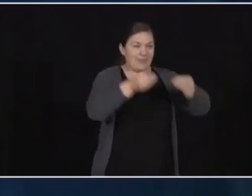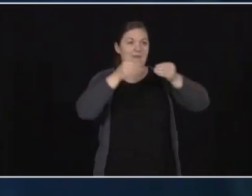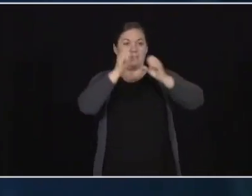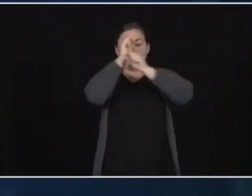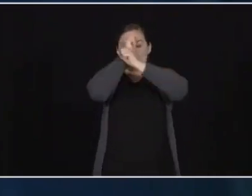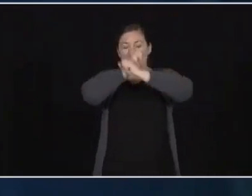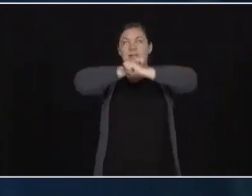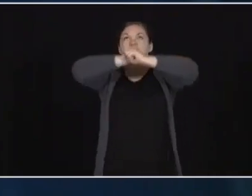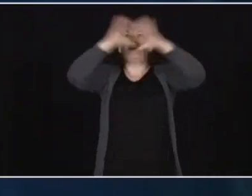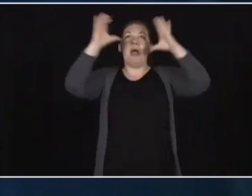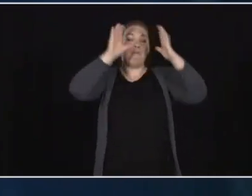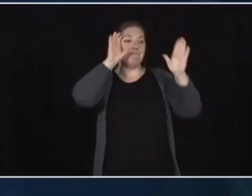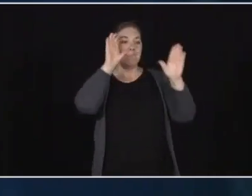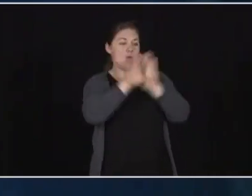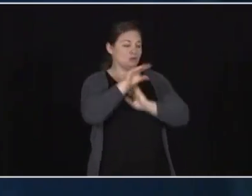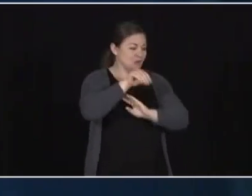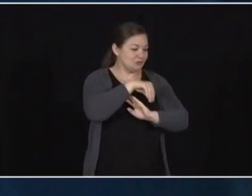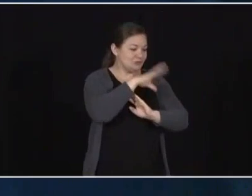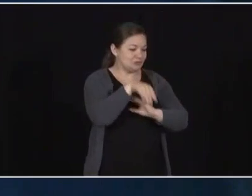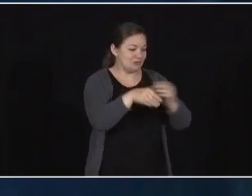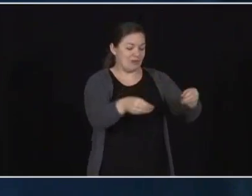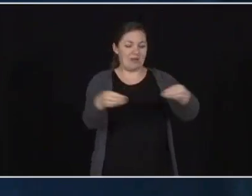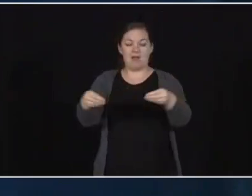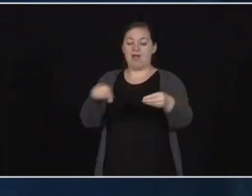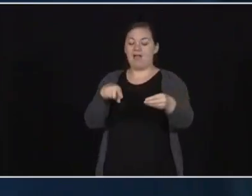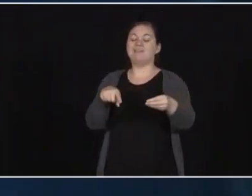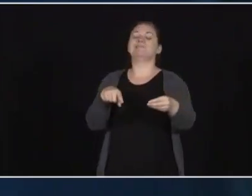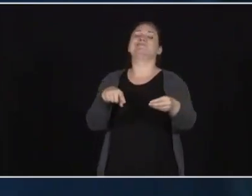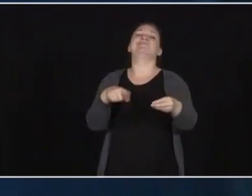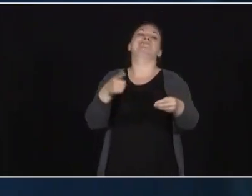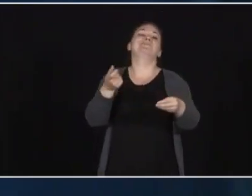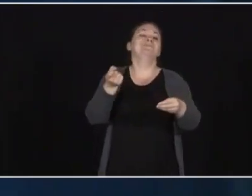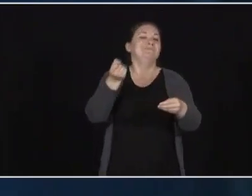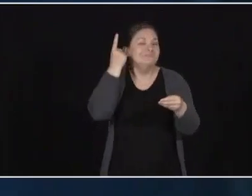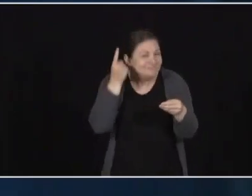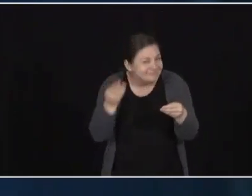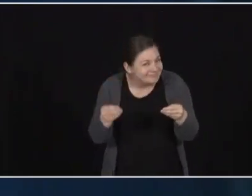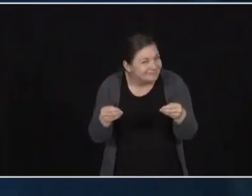broadly what is in the community but also is there something